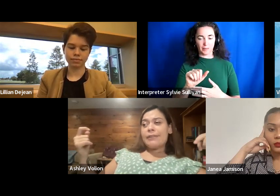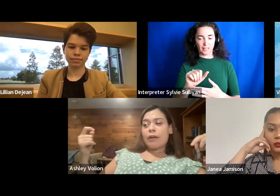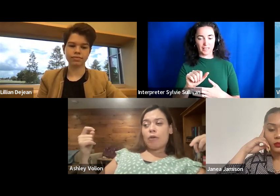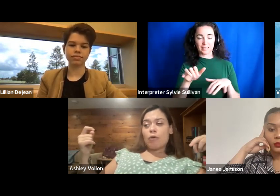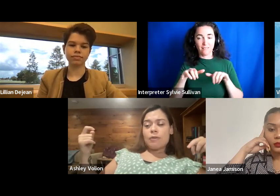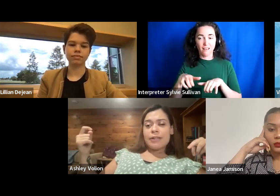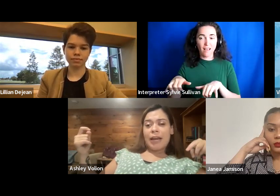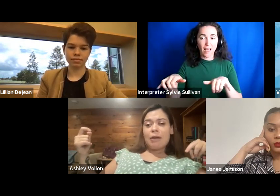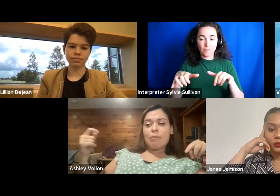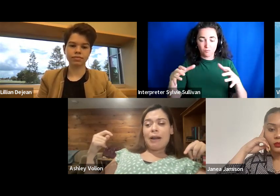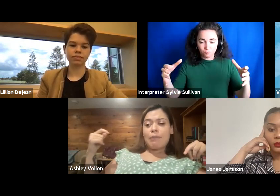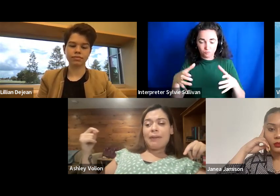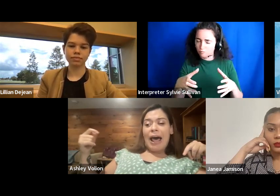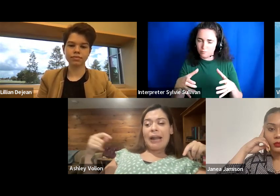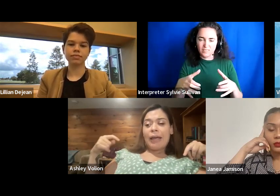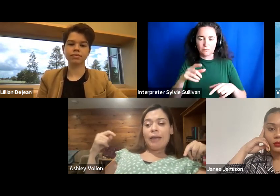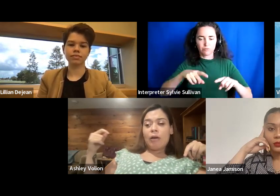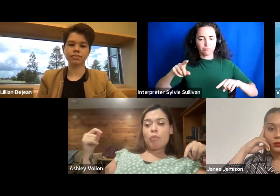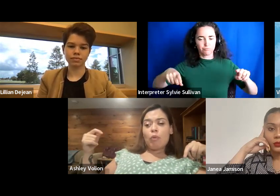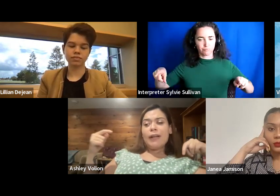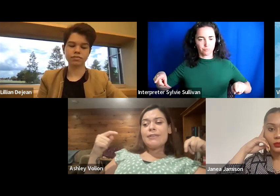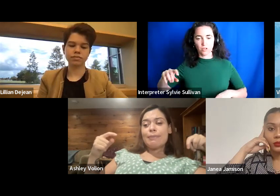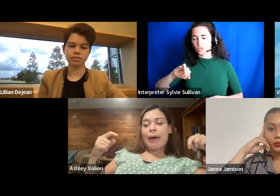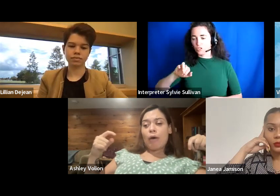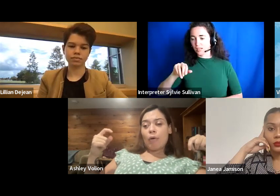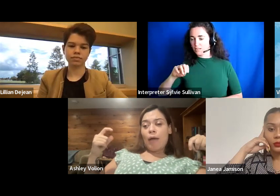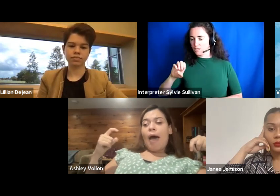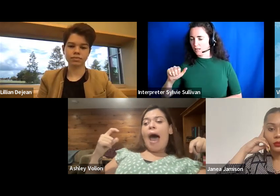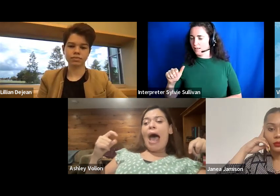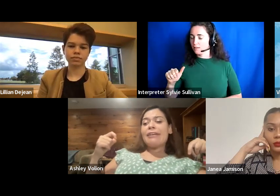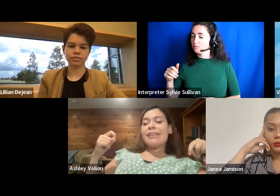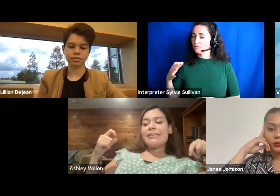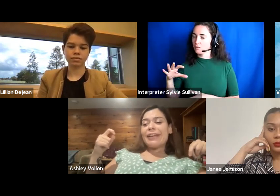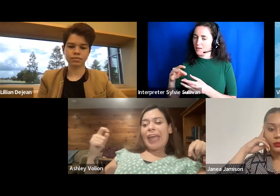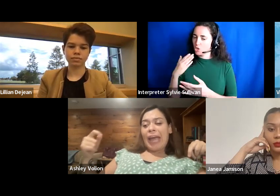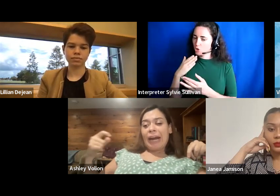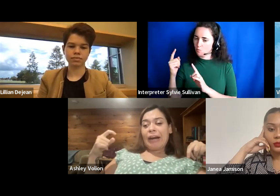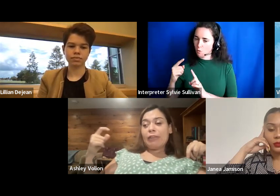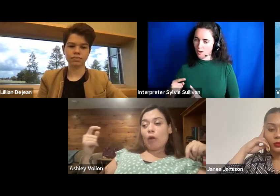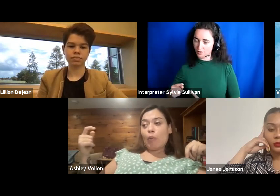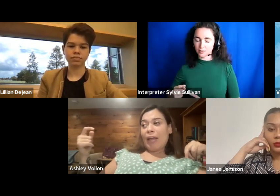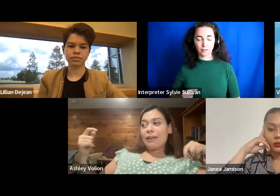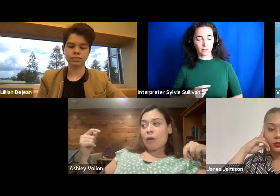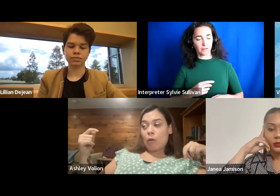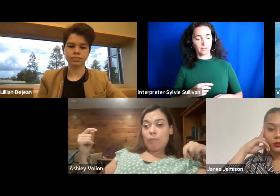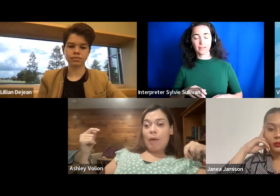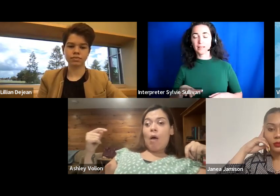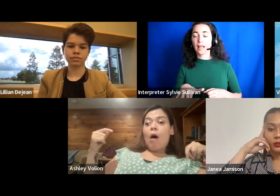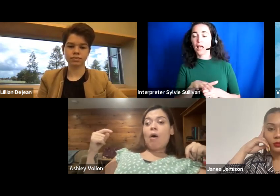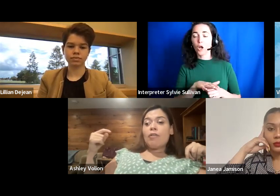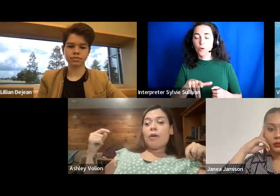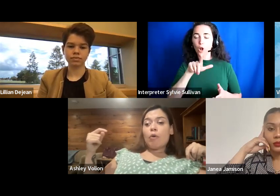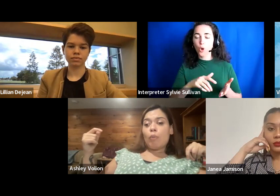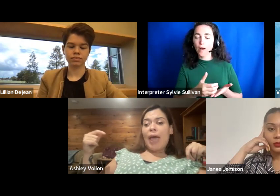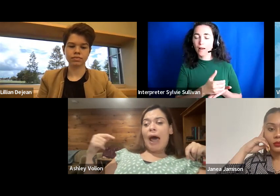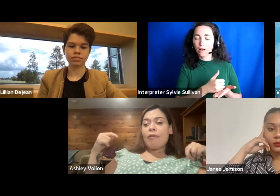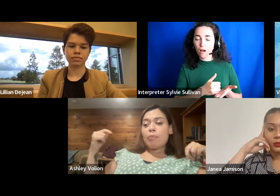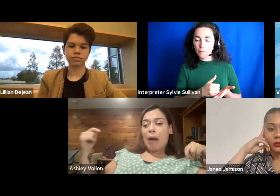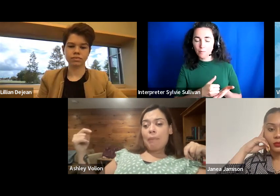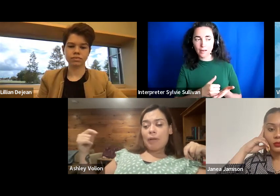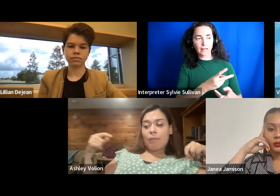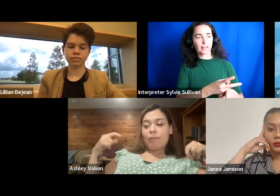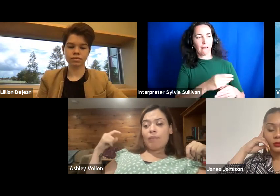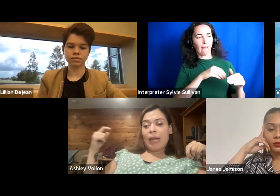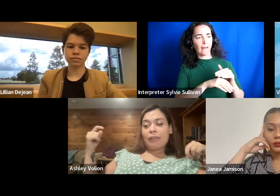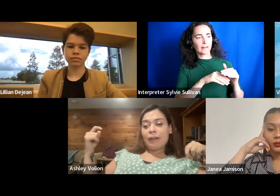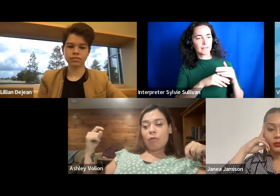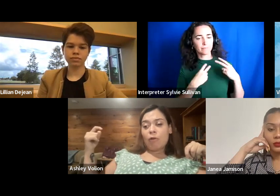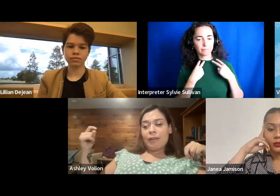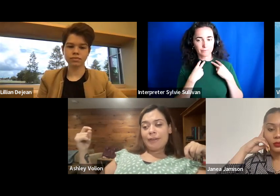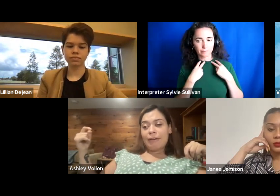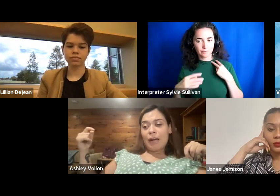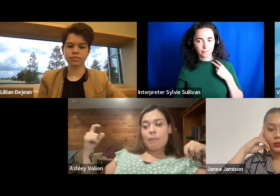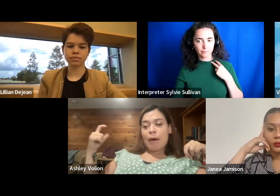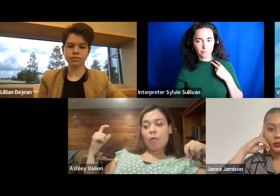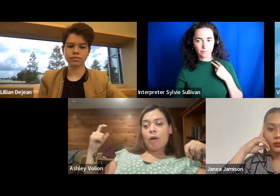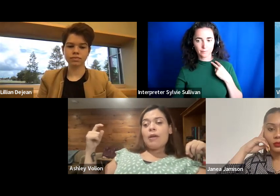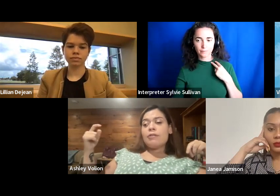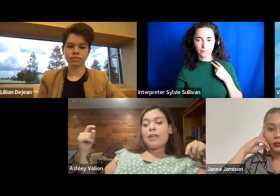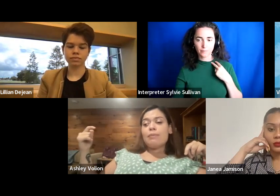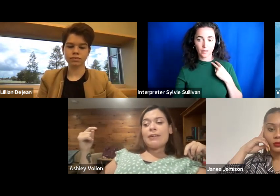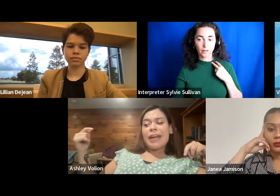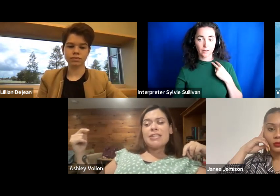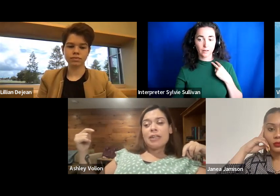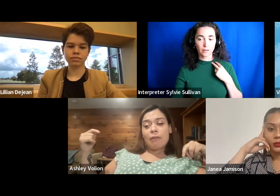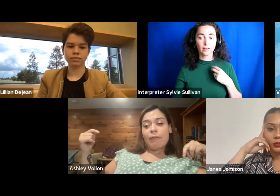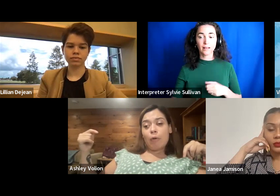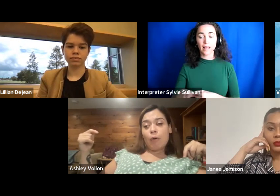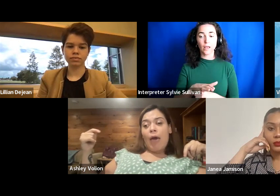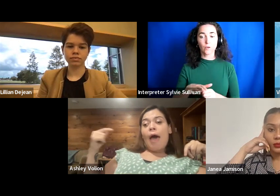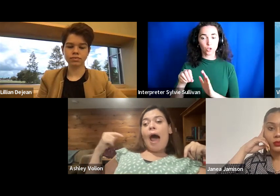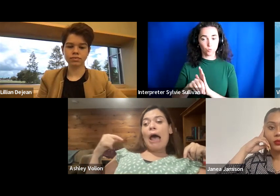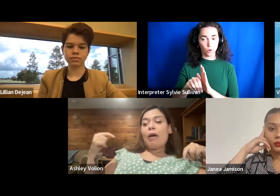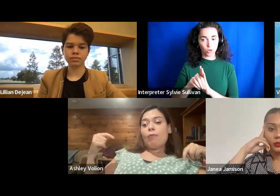So Janet brought up a lot of good points about access to care and low income. Although we have a problem in the New Orleans area about transportation to vote.